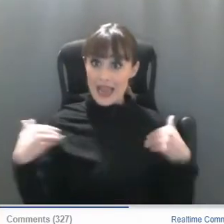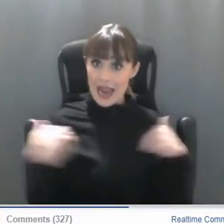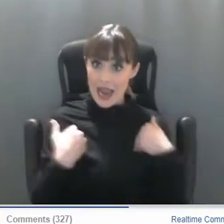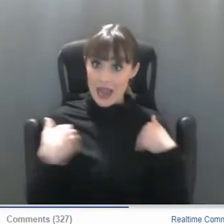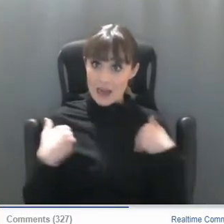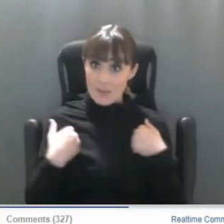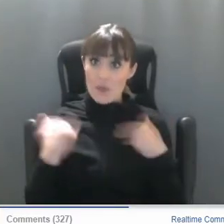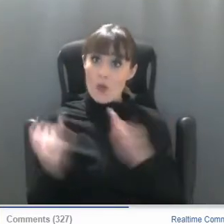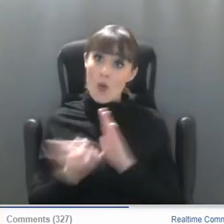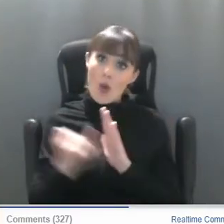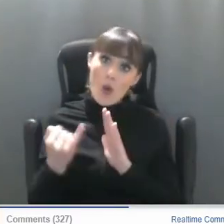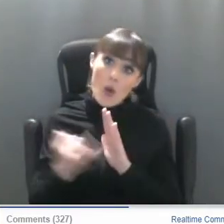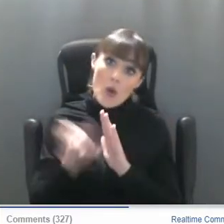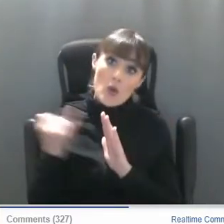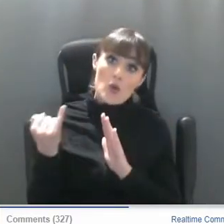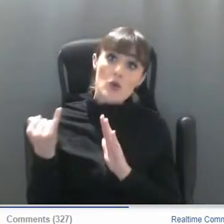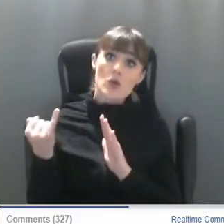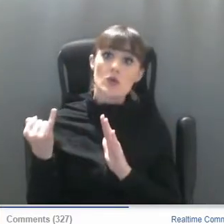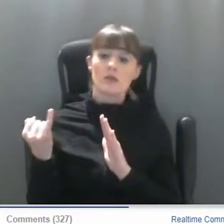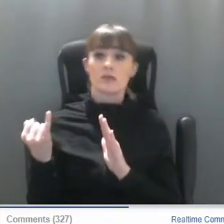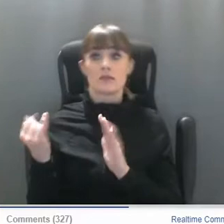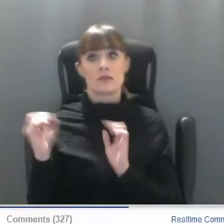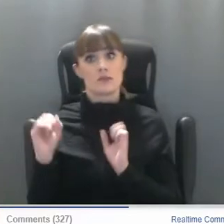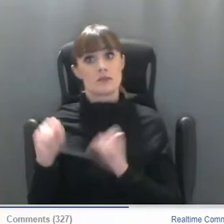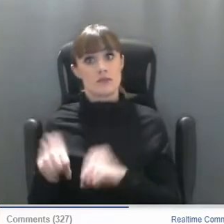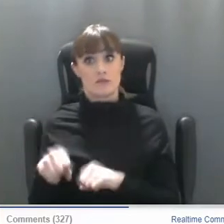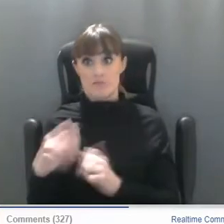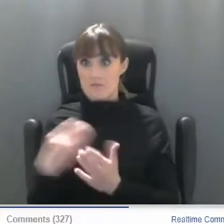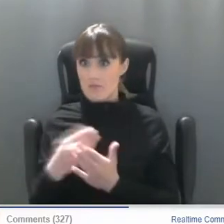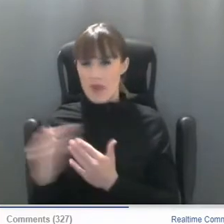You can also buy some gorgeous original work done by our artistic